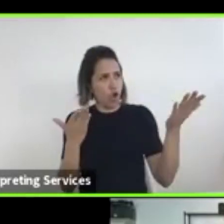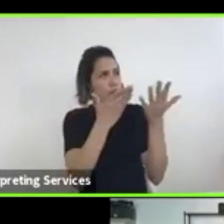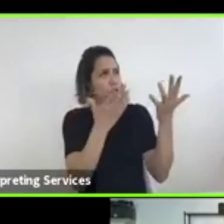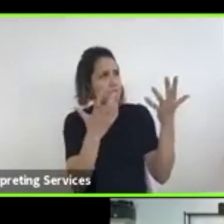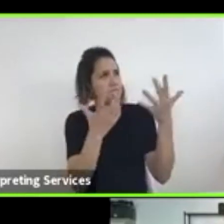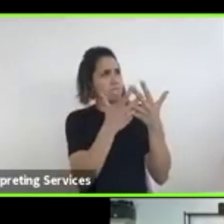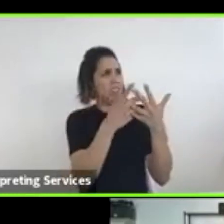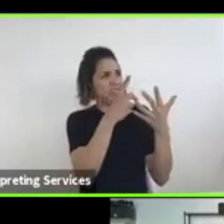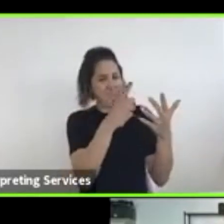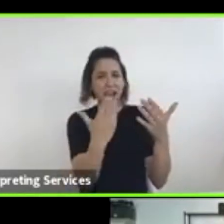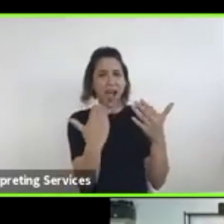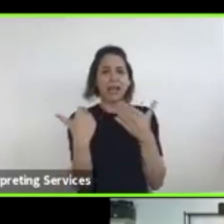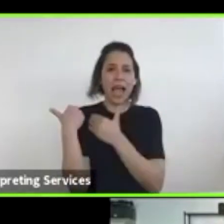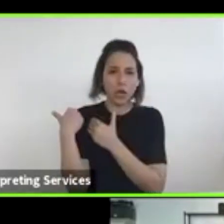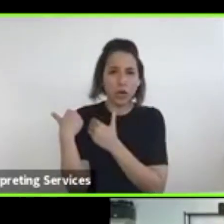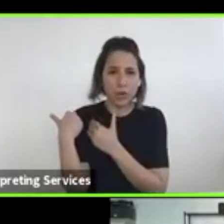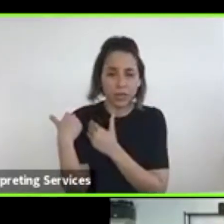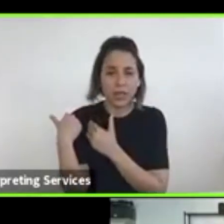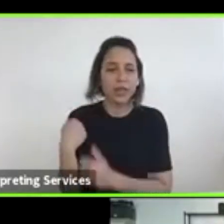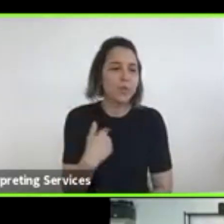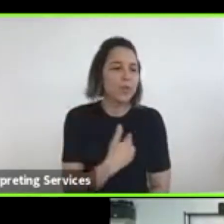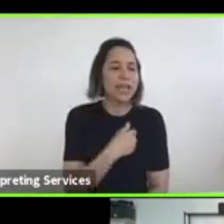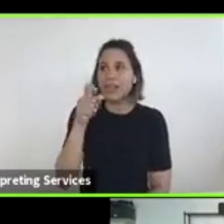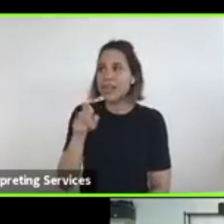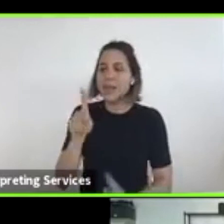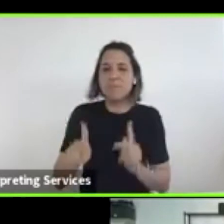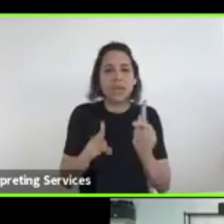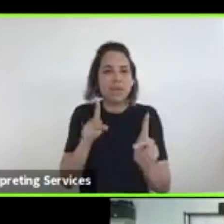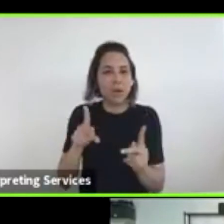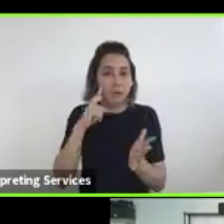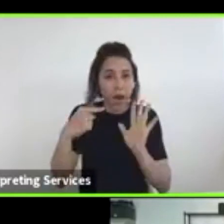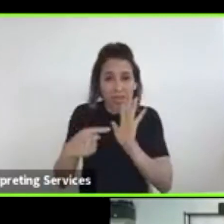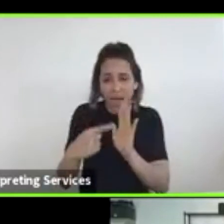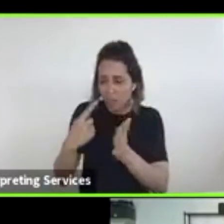OF ME, A PERSON, WHAT CONVERSATIONS DO I HAVE WITH MYSELF, FOR EXAMPLE?